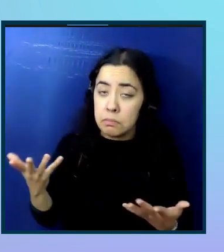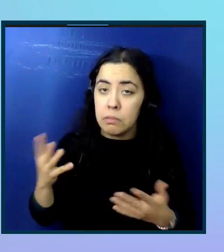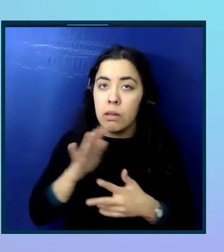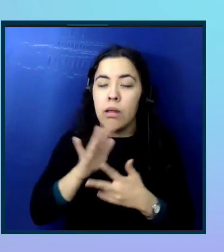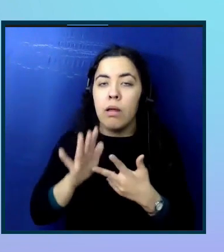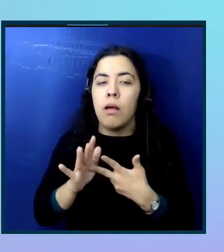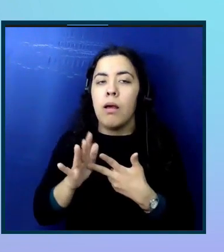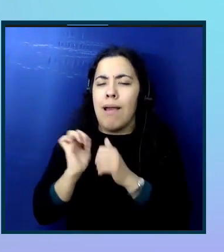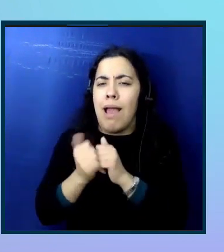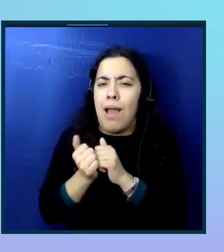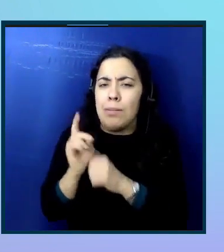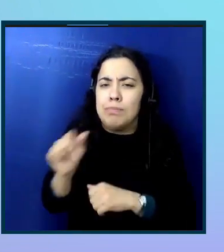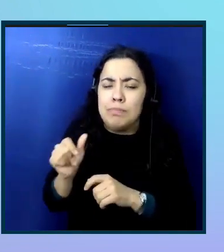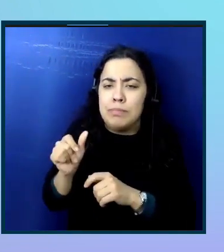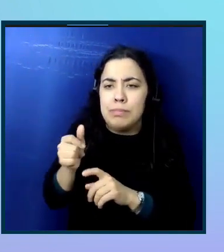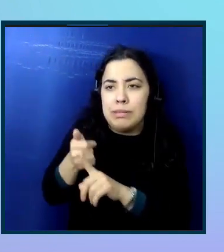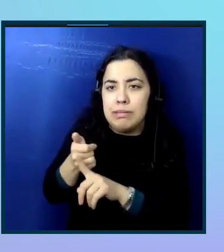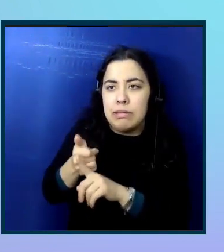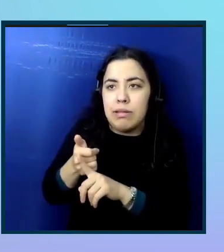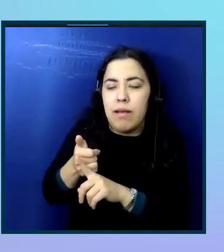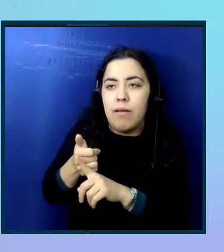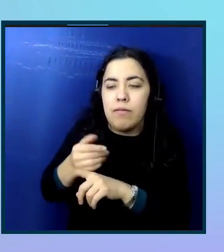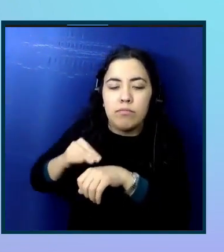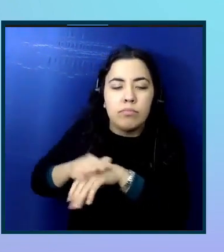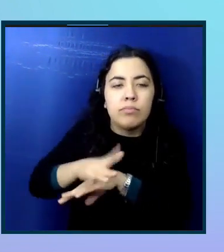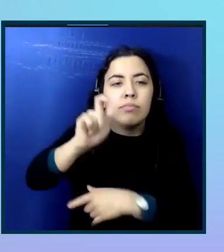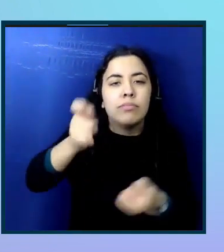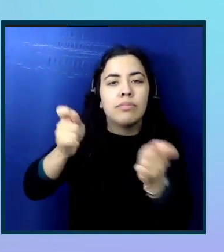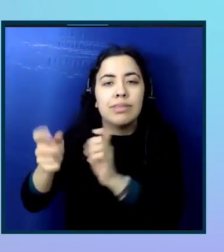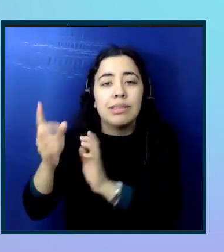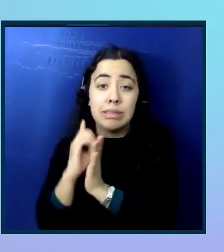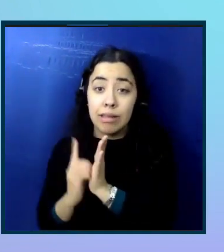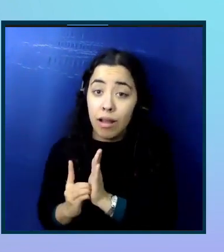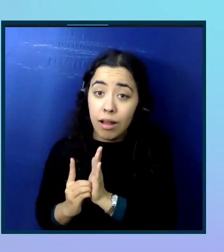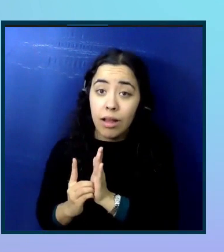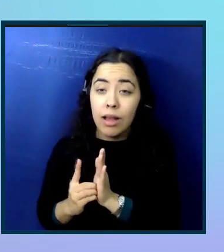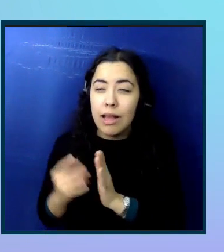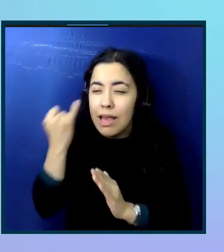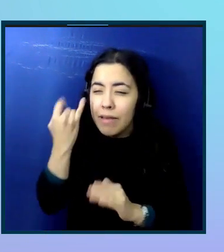and how disability has informed design. And I think that if we can look at that